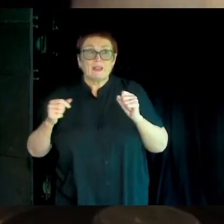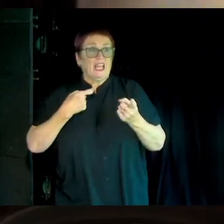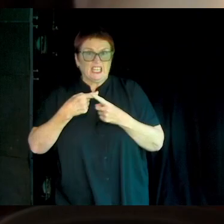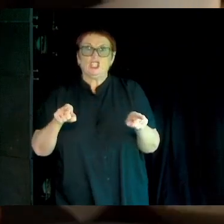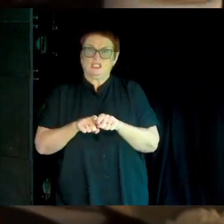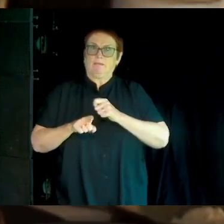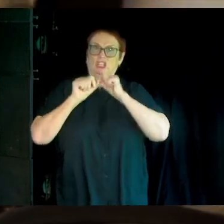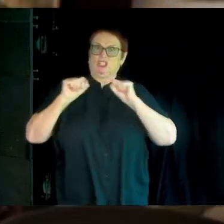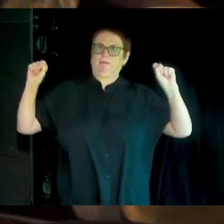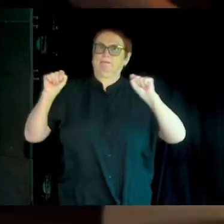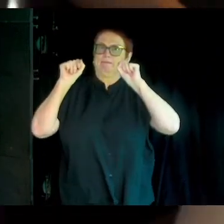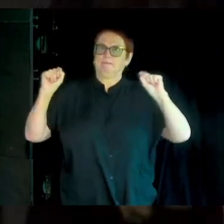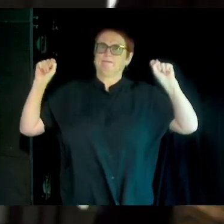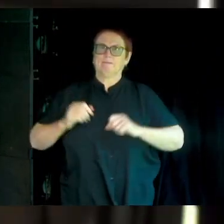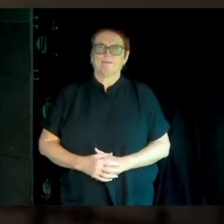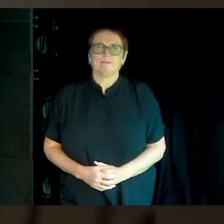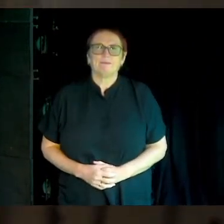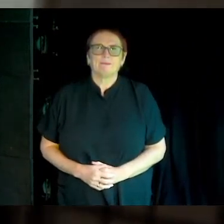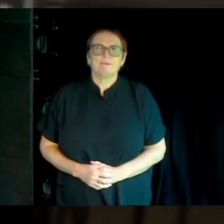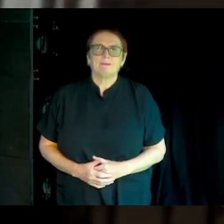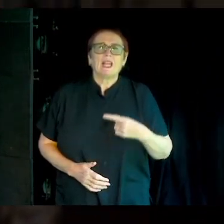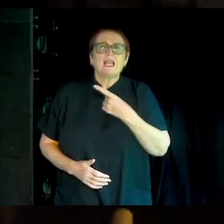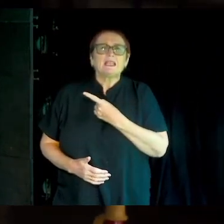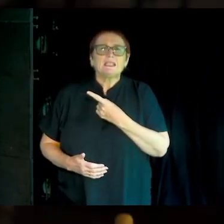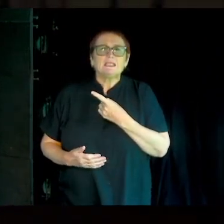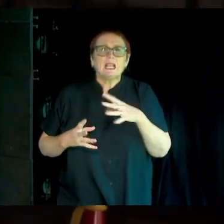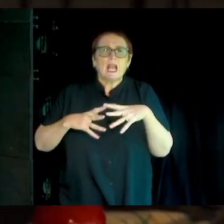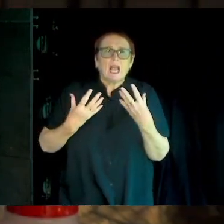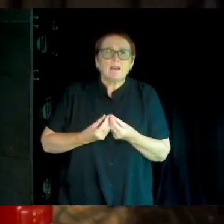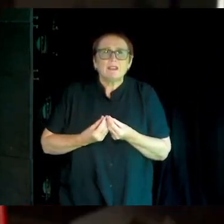strong myself so this is the juice and everything is called tromali so keep the